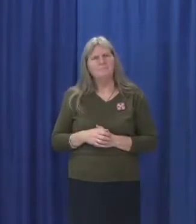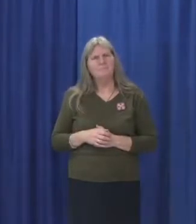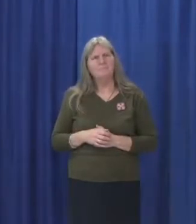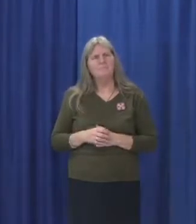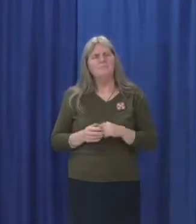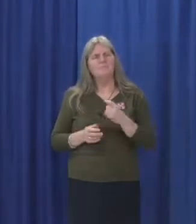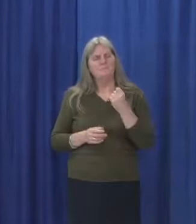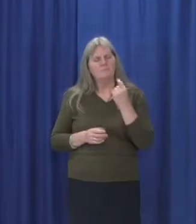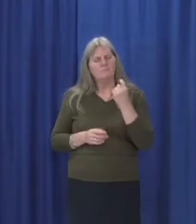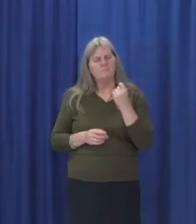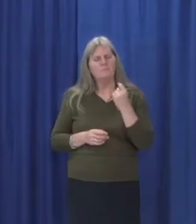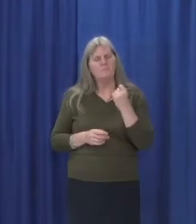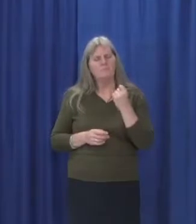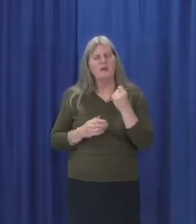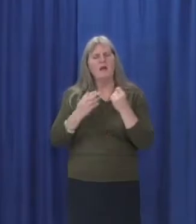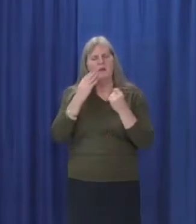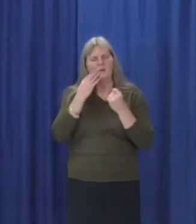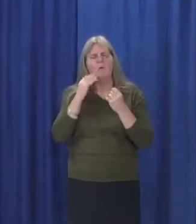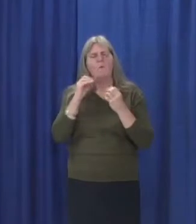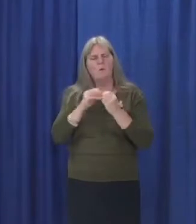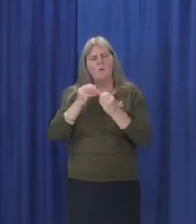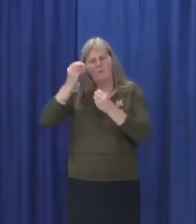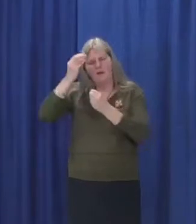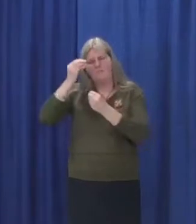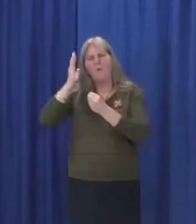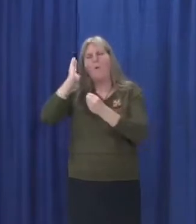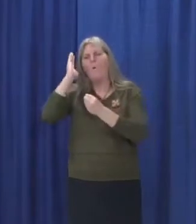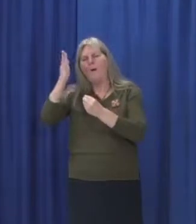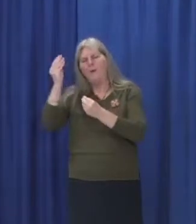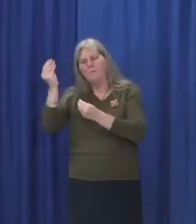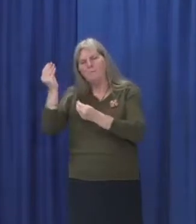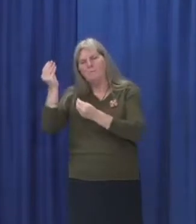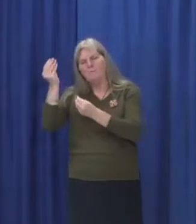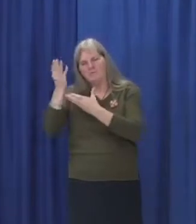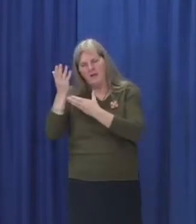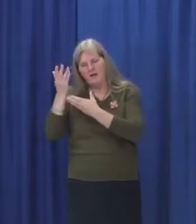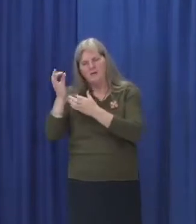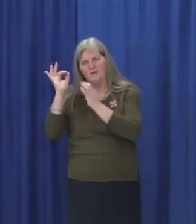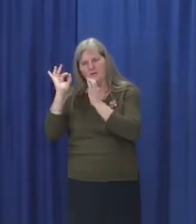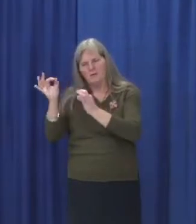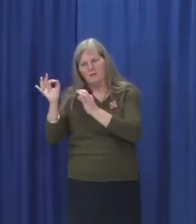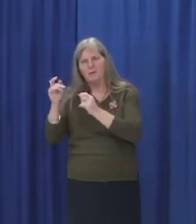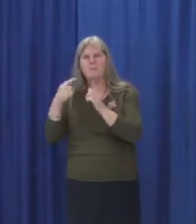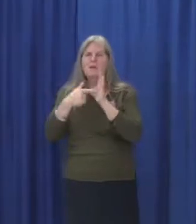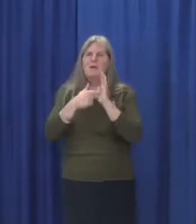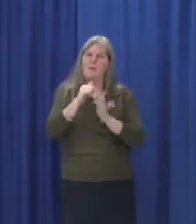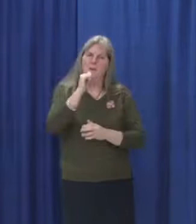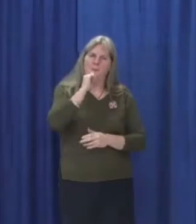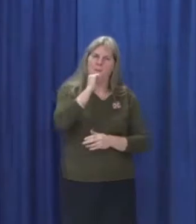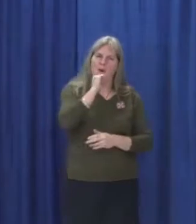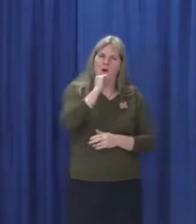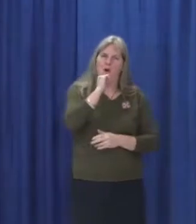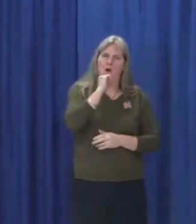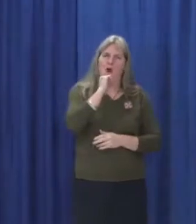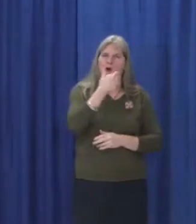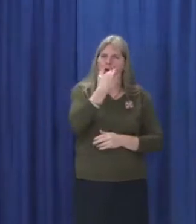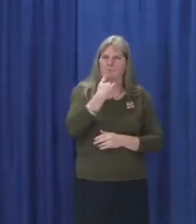Iris backed more details are coming out but I'm curious for bars and restaurants as an example who